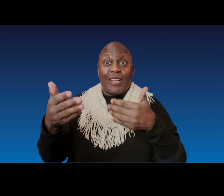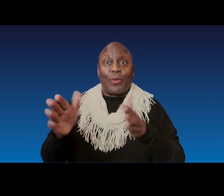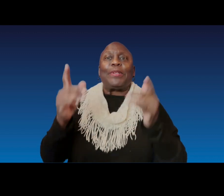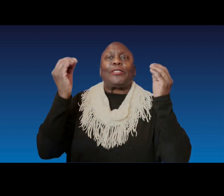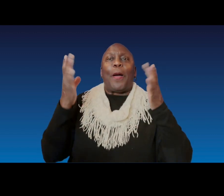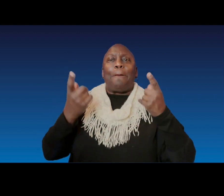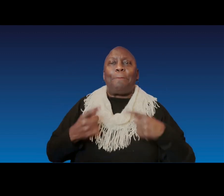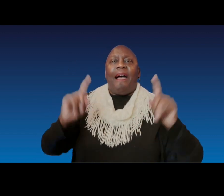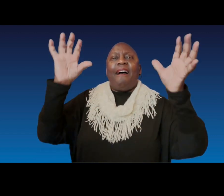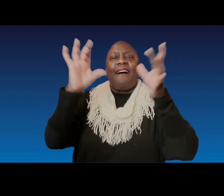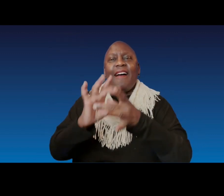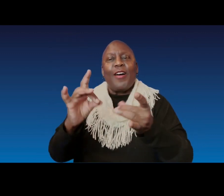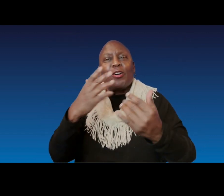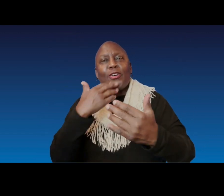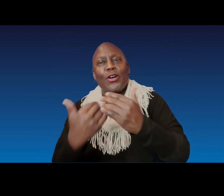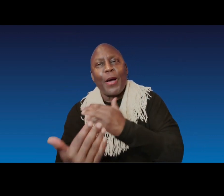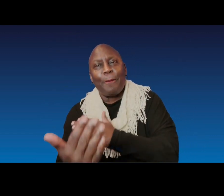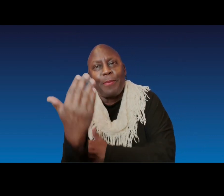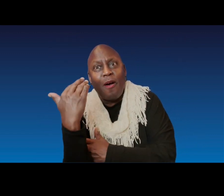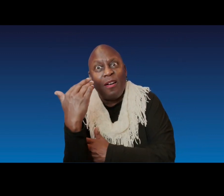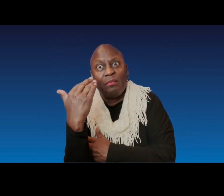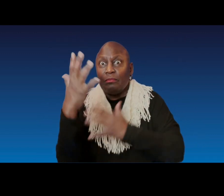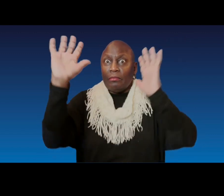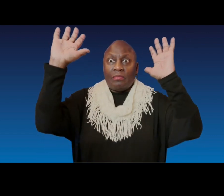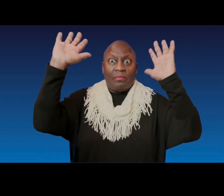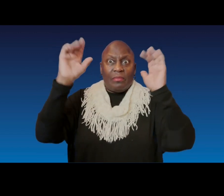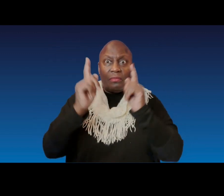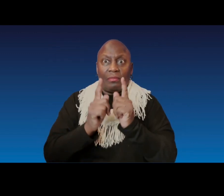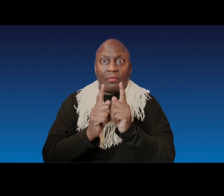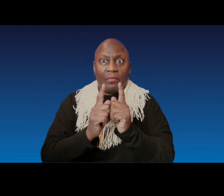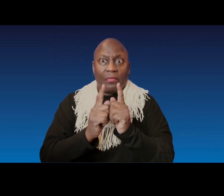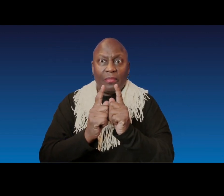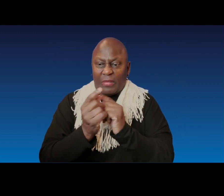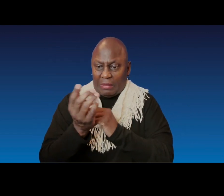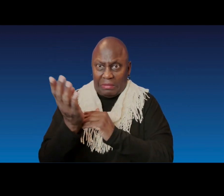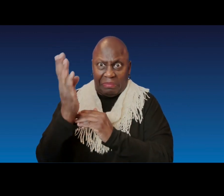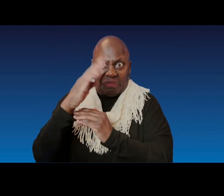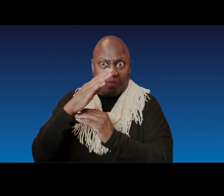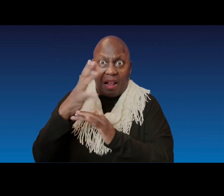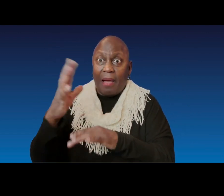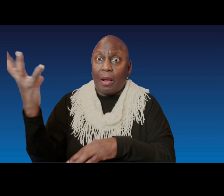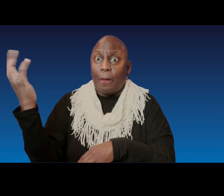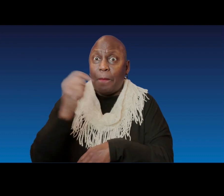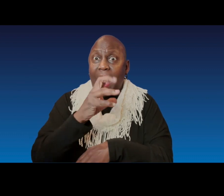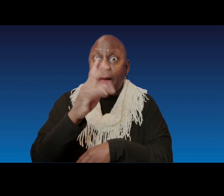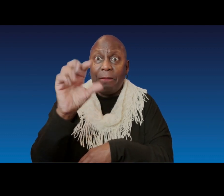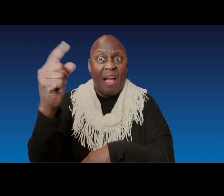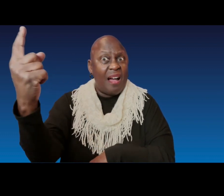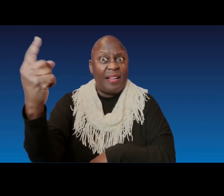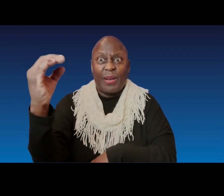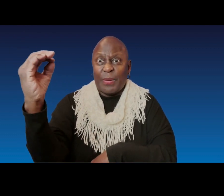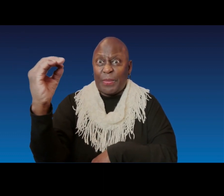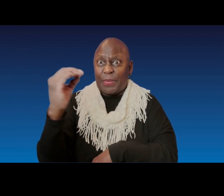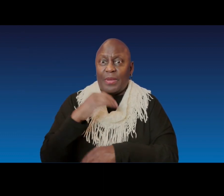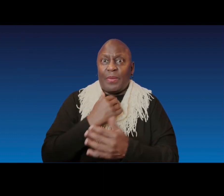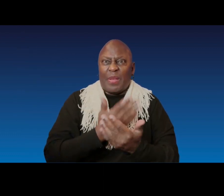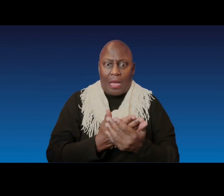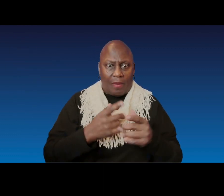There was no input through signing. It was only when he got to the classroom that the teacher finally would sign, "Good morning."